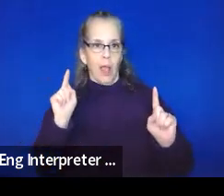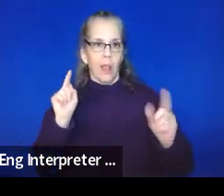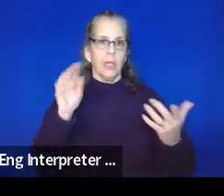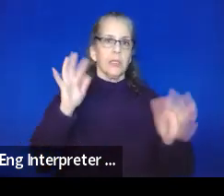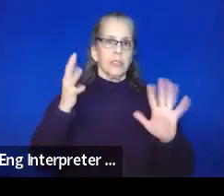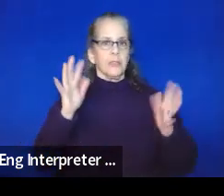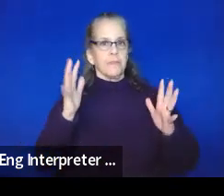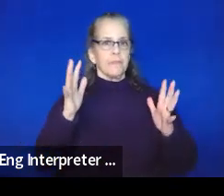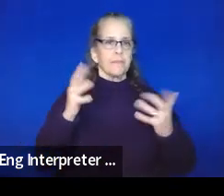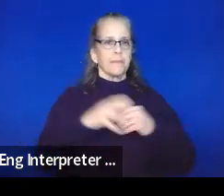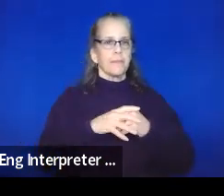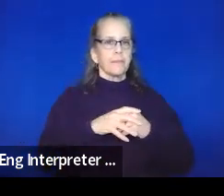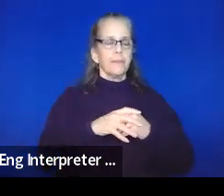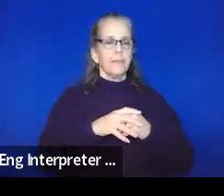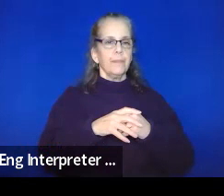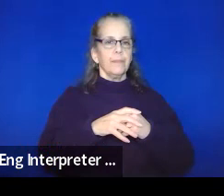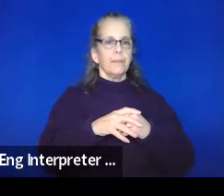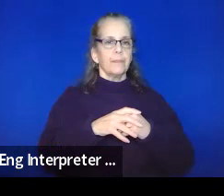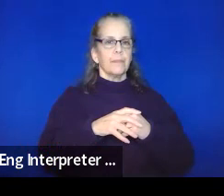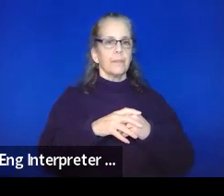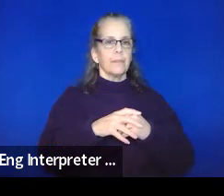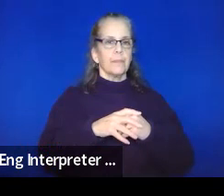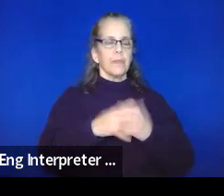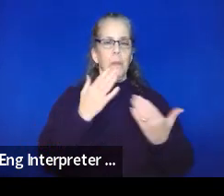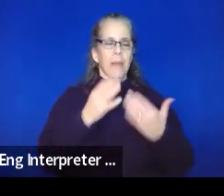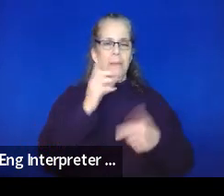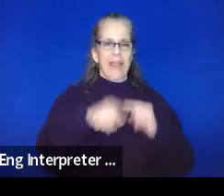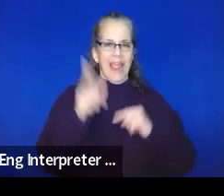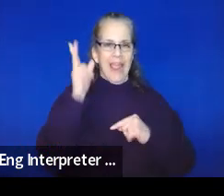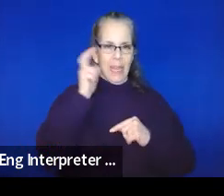and the thing that's different between the headphones and the hearing devices is you